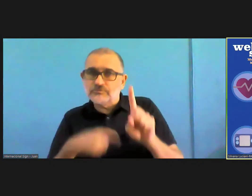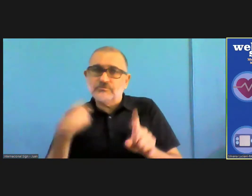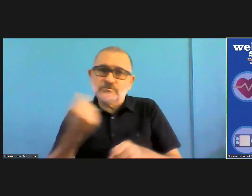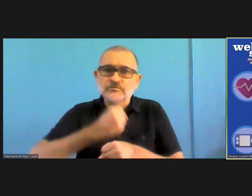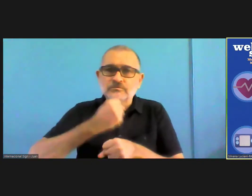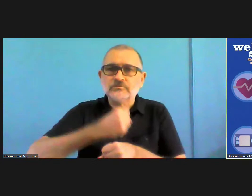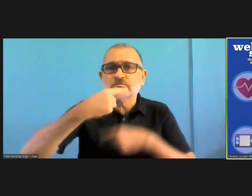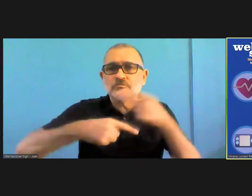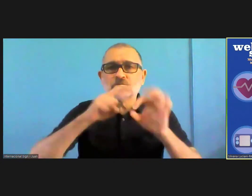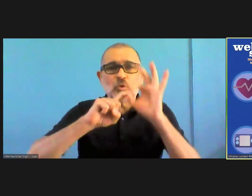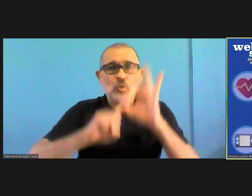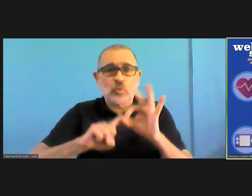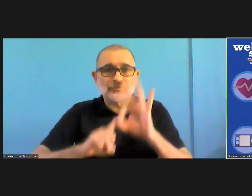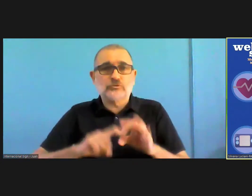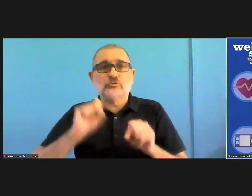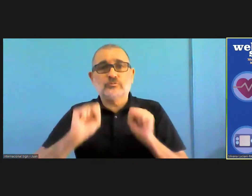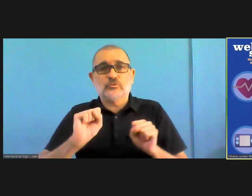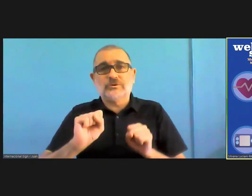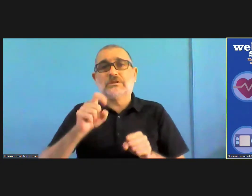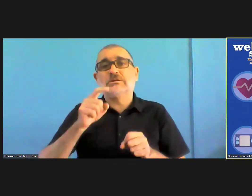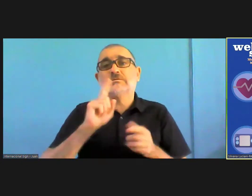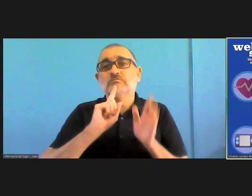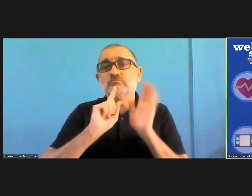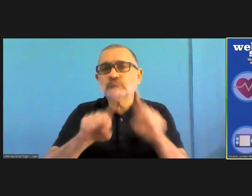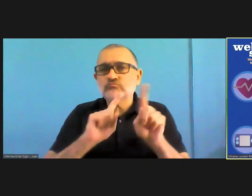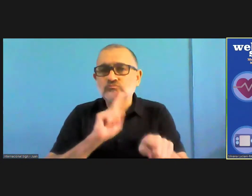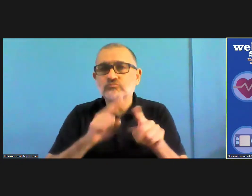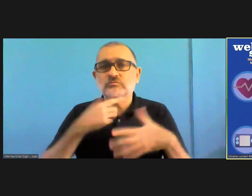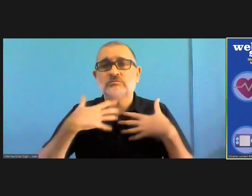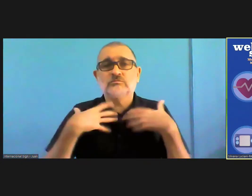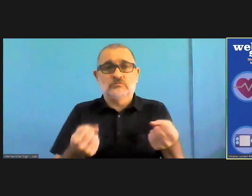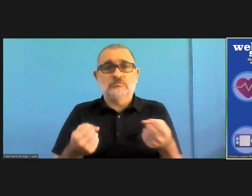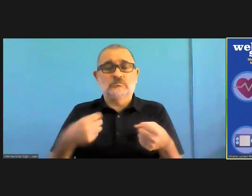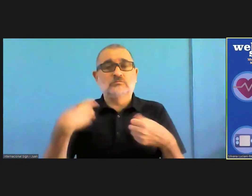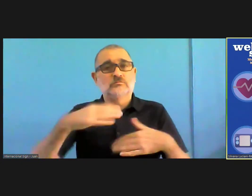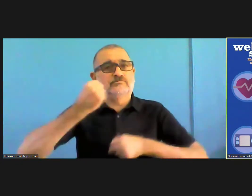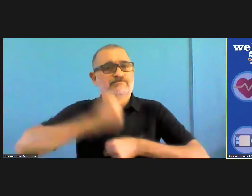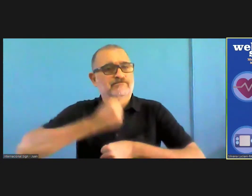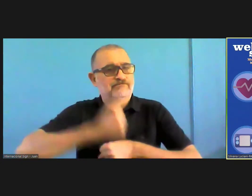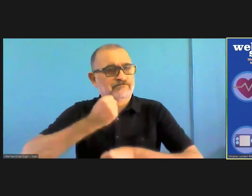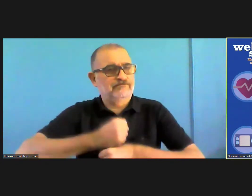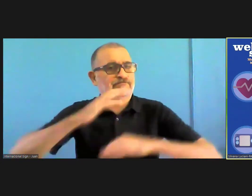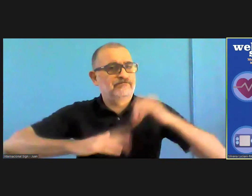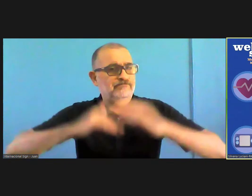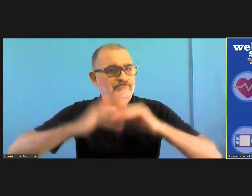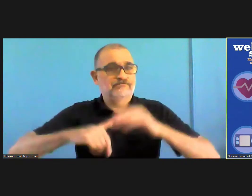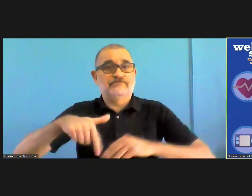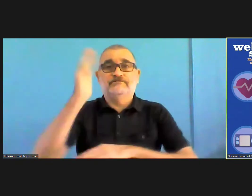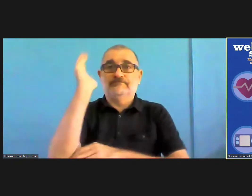one of the building blocks of health systems strengthening is around financing the health systems and services.